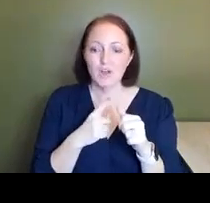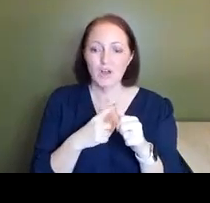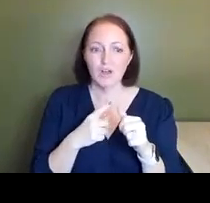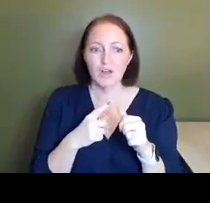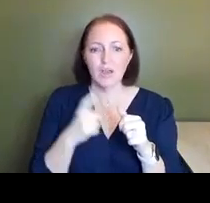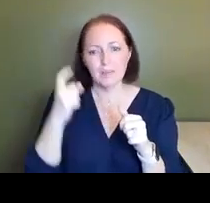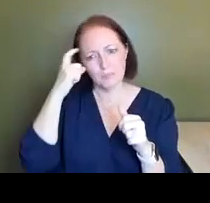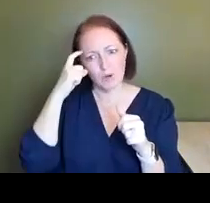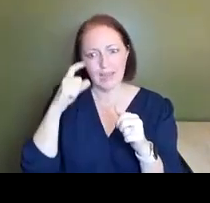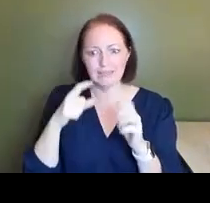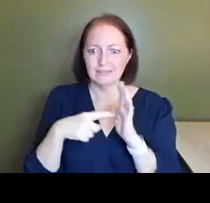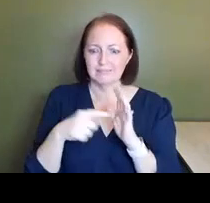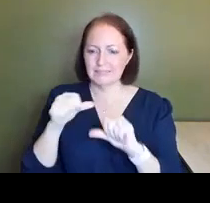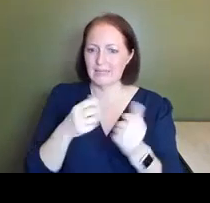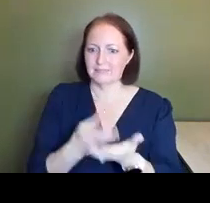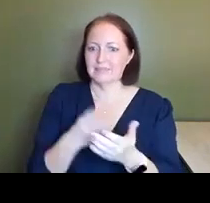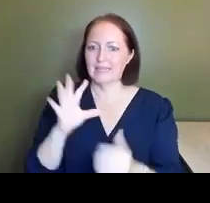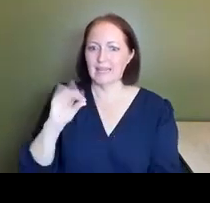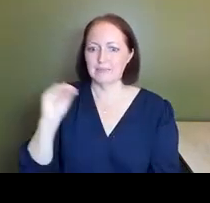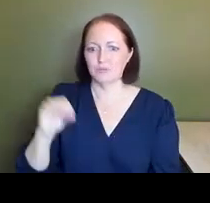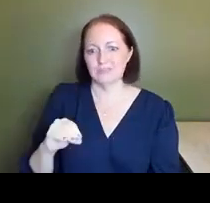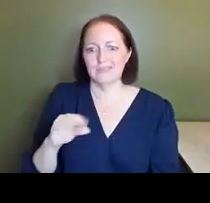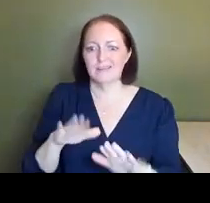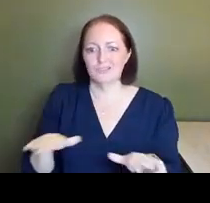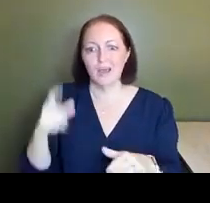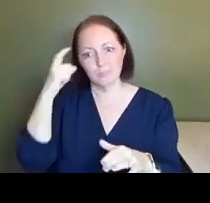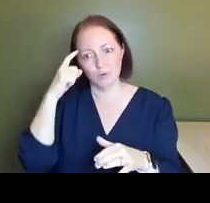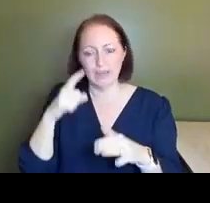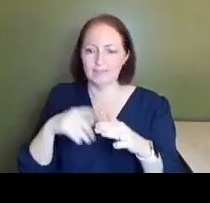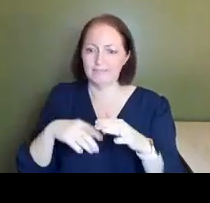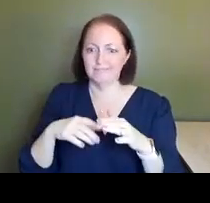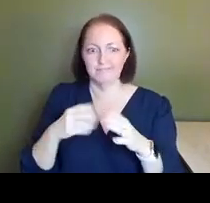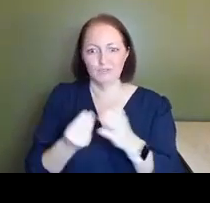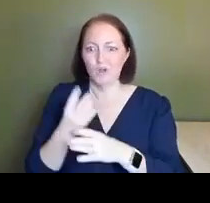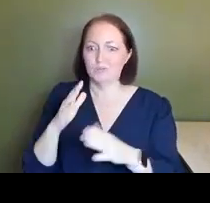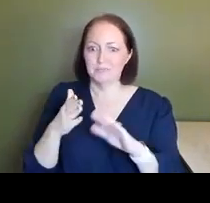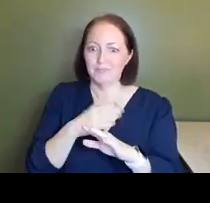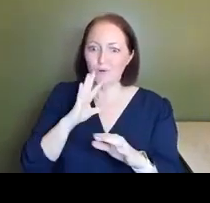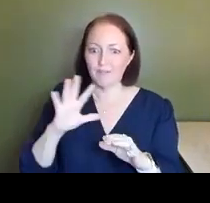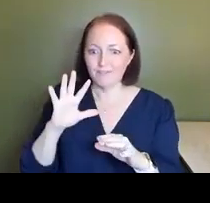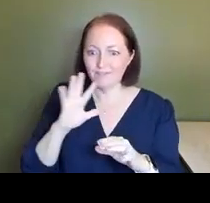shows that 90 percent of a child's brain growth happens by five-years-old. Research also shows